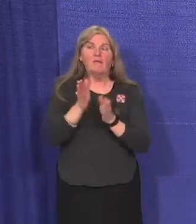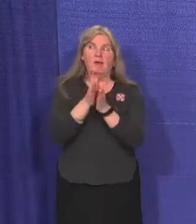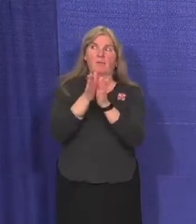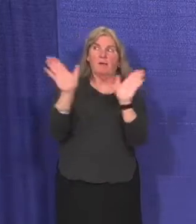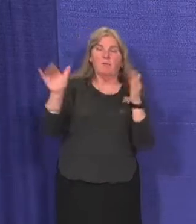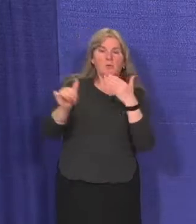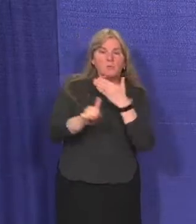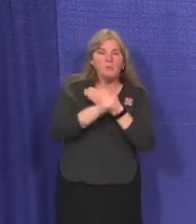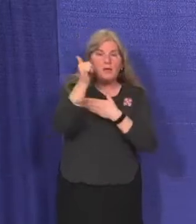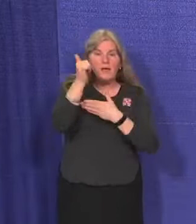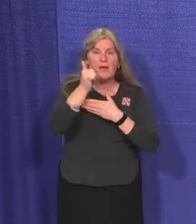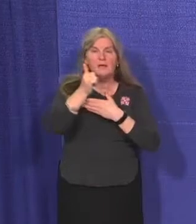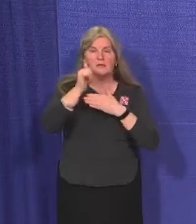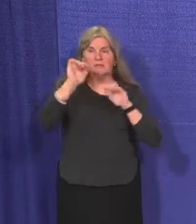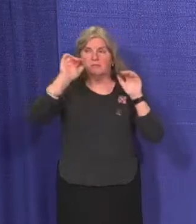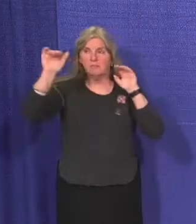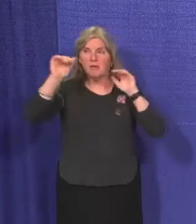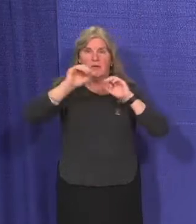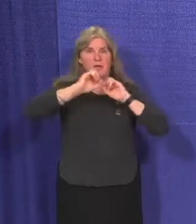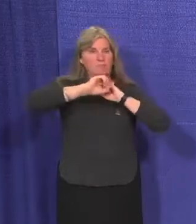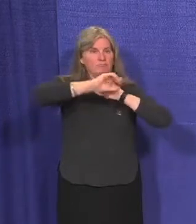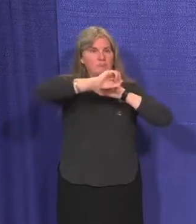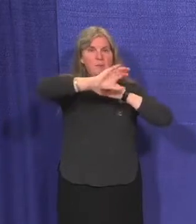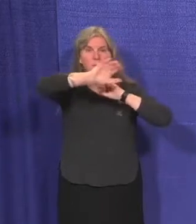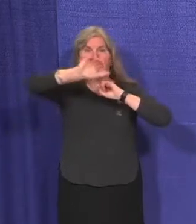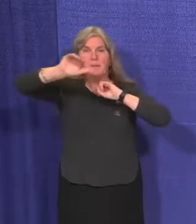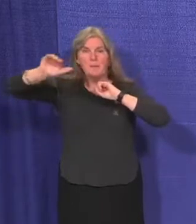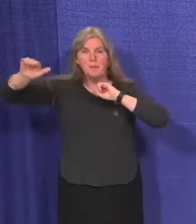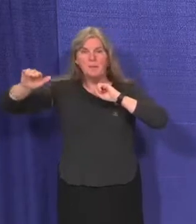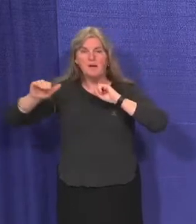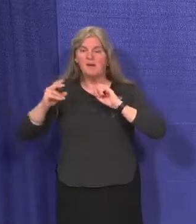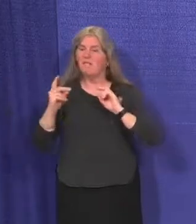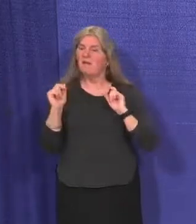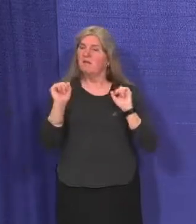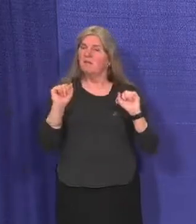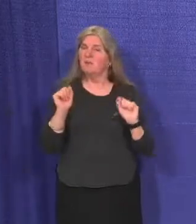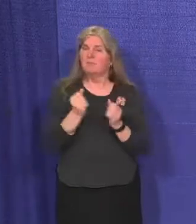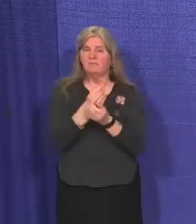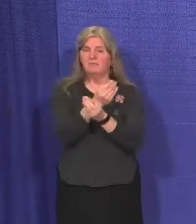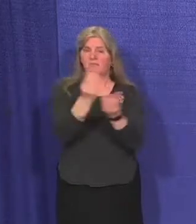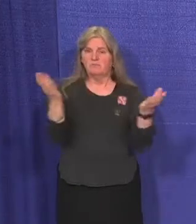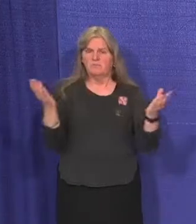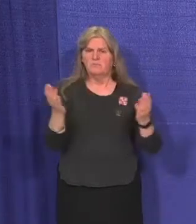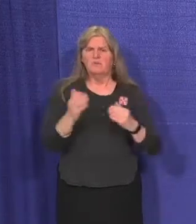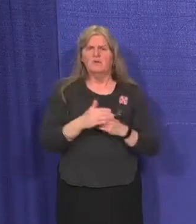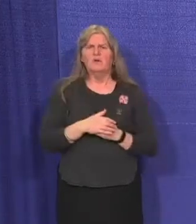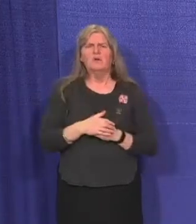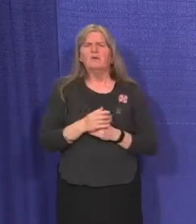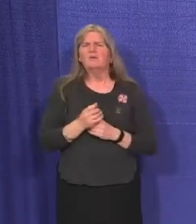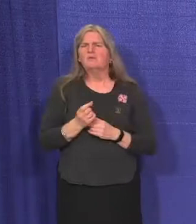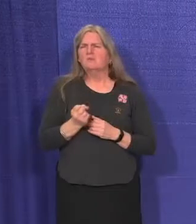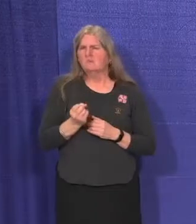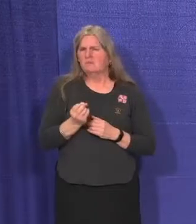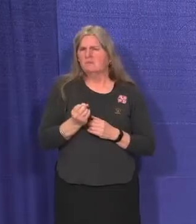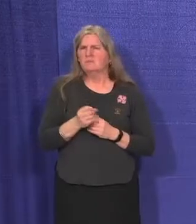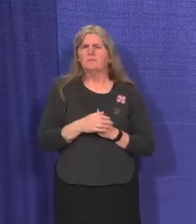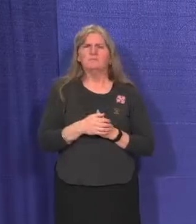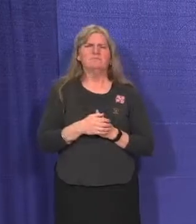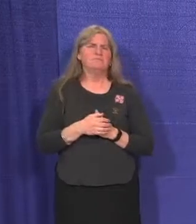And that I think has been illustrated by our public